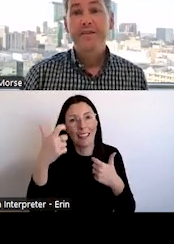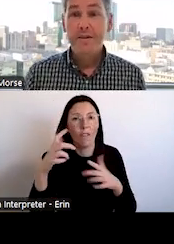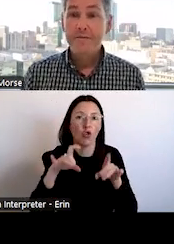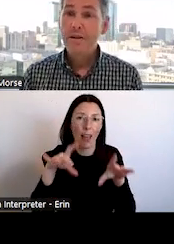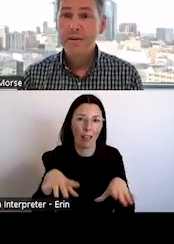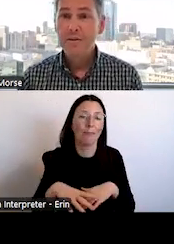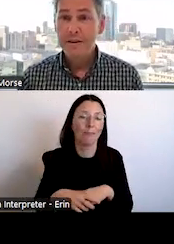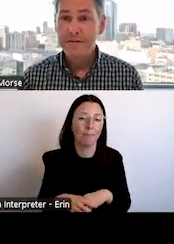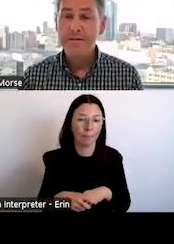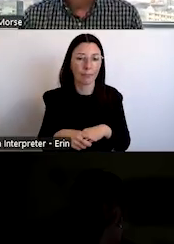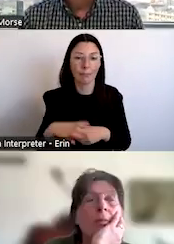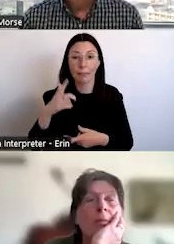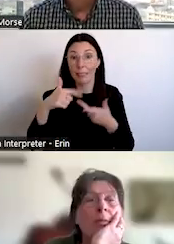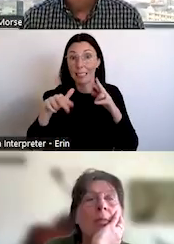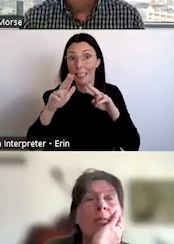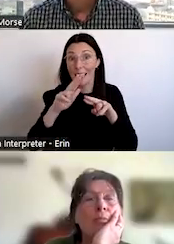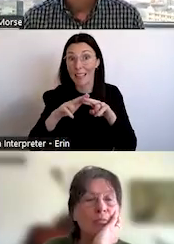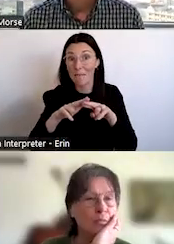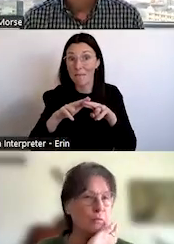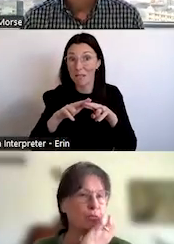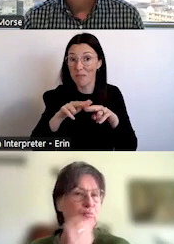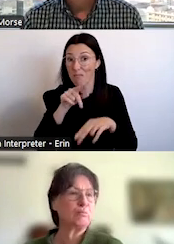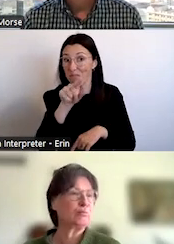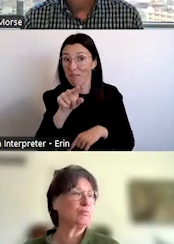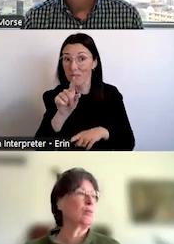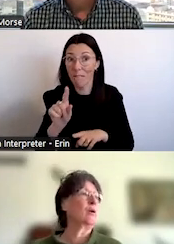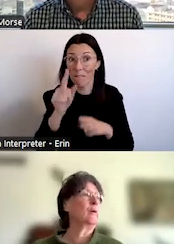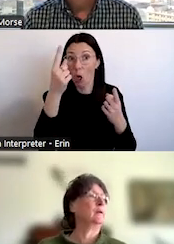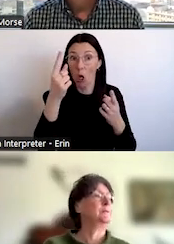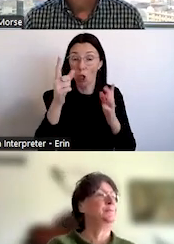So, if you don't know, if this is your first time hearing about us at Creative Australia,